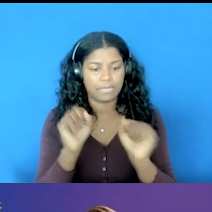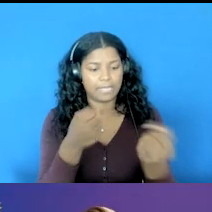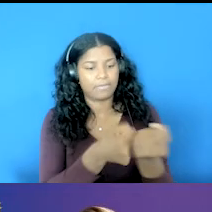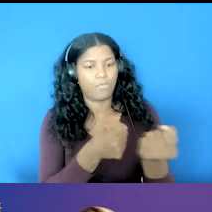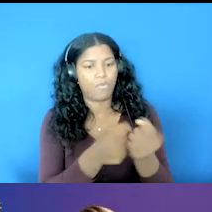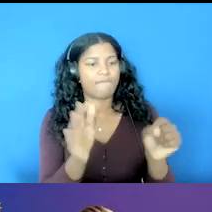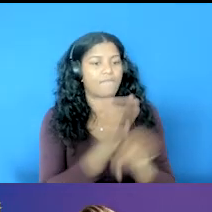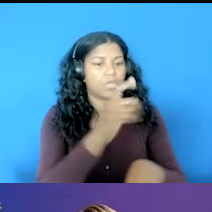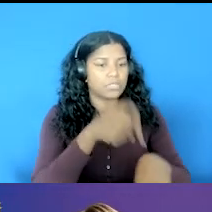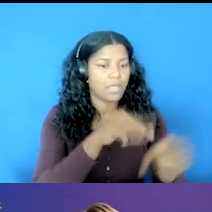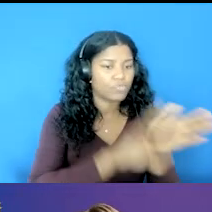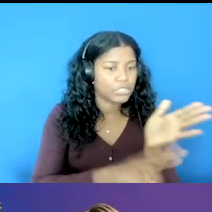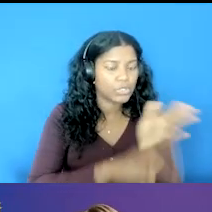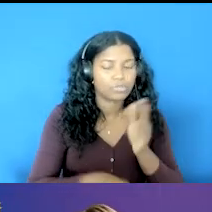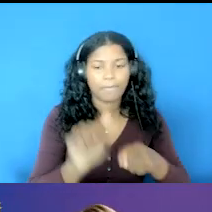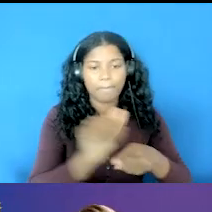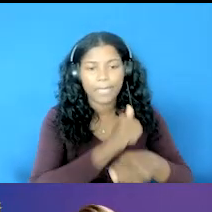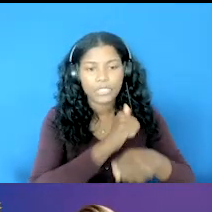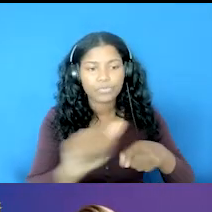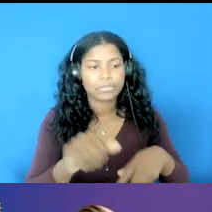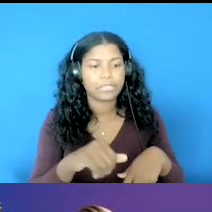mentoring and training for recent college graduates.